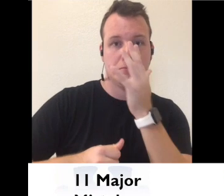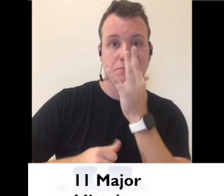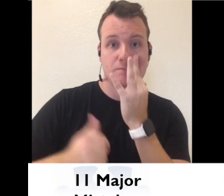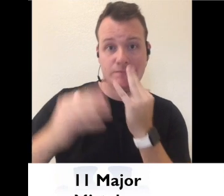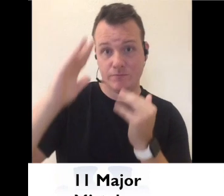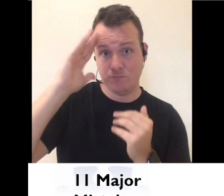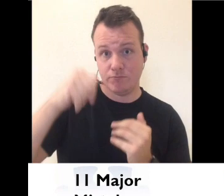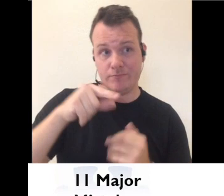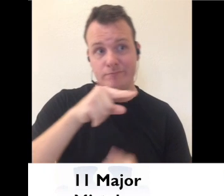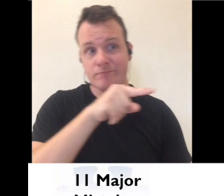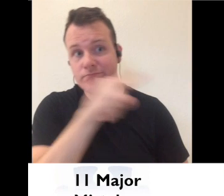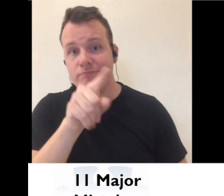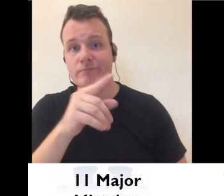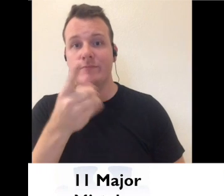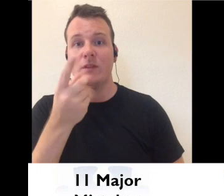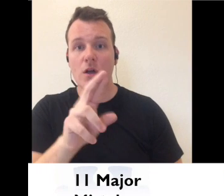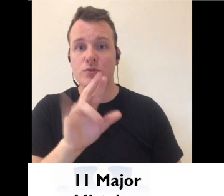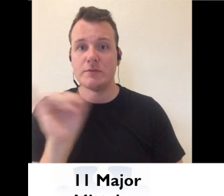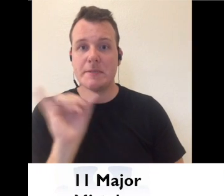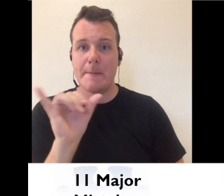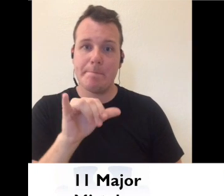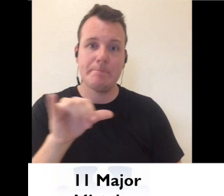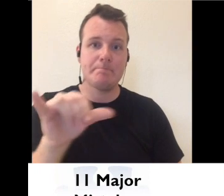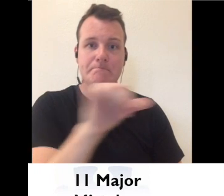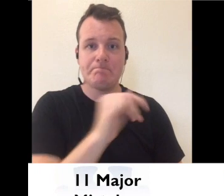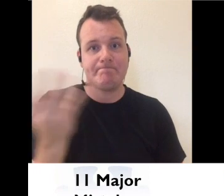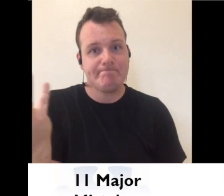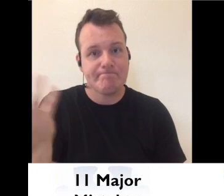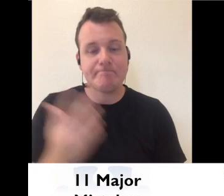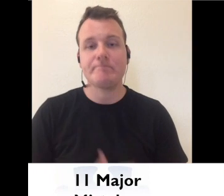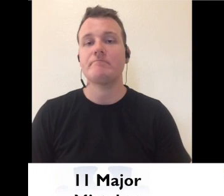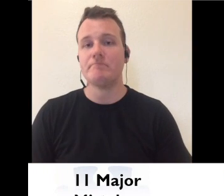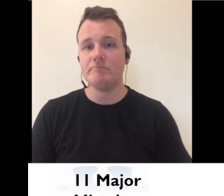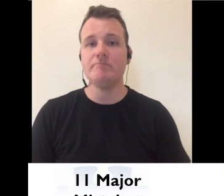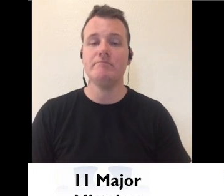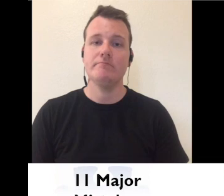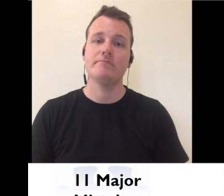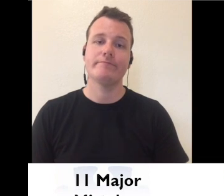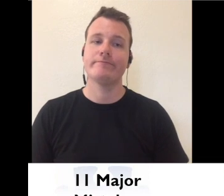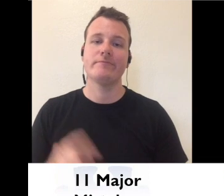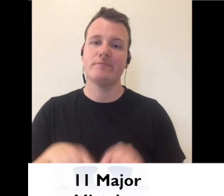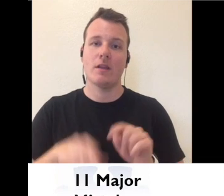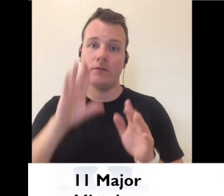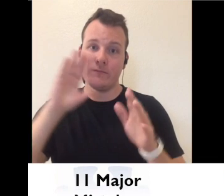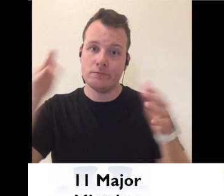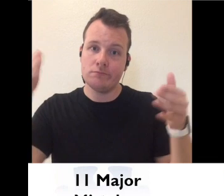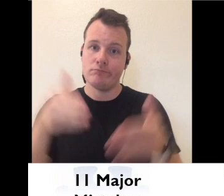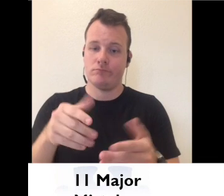what? The other people out there are also doctors too, so so you can't focus too